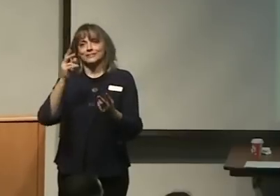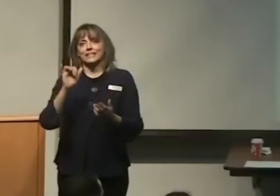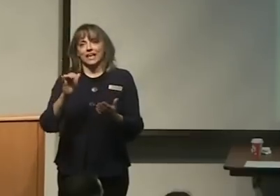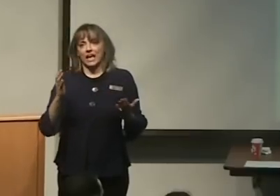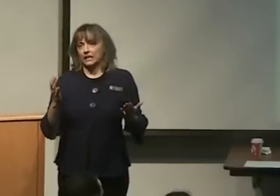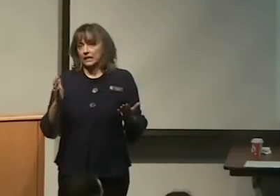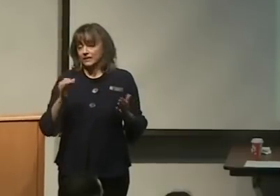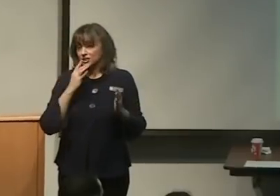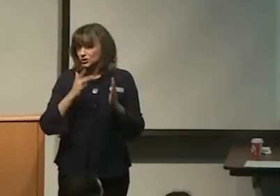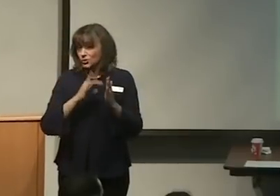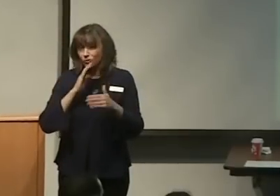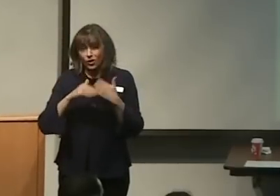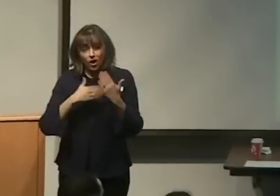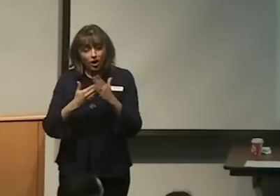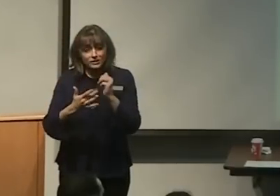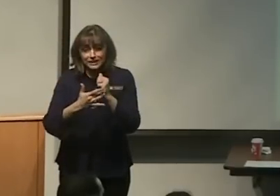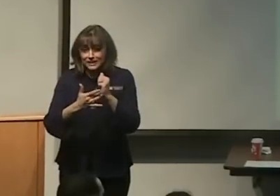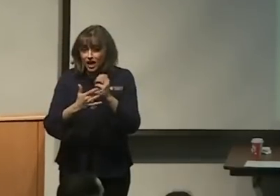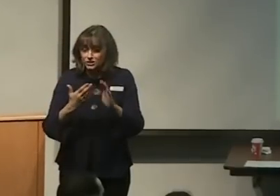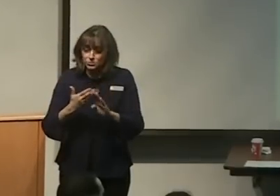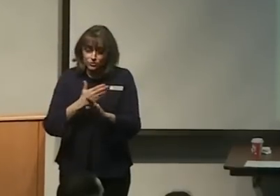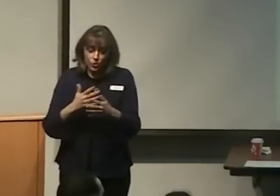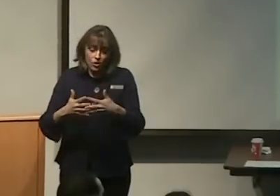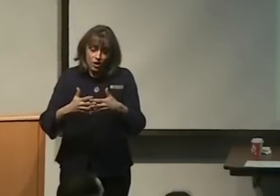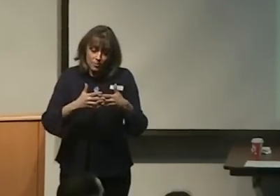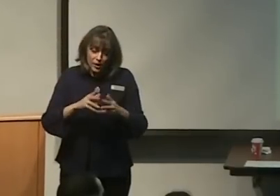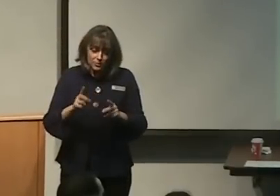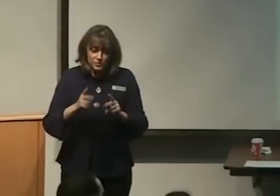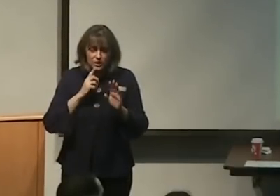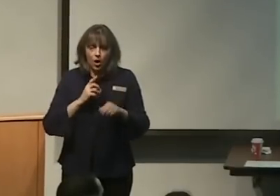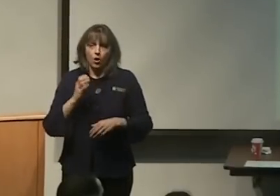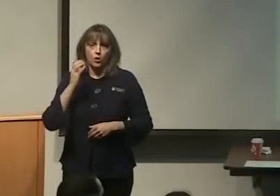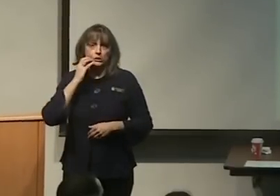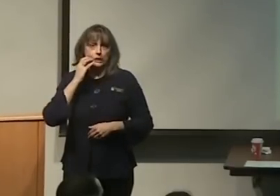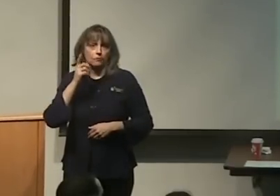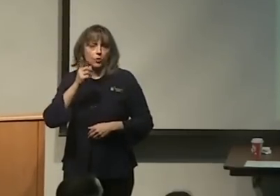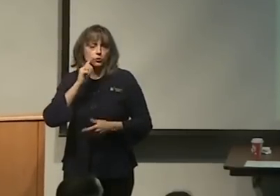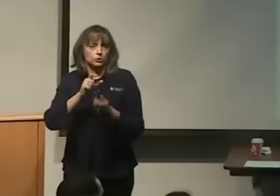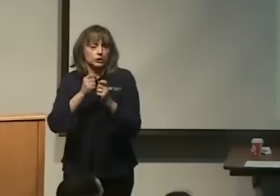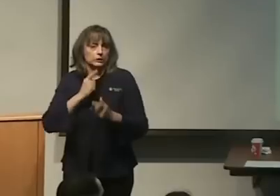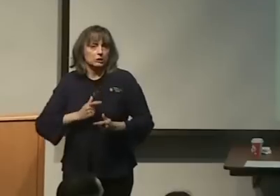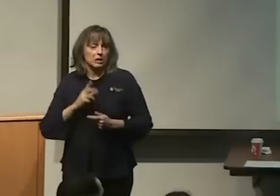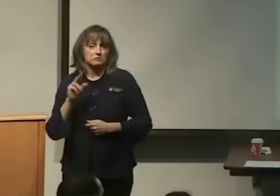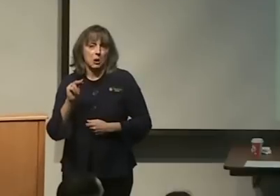Americans were not very good at realizing that cell phones were going to change our lives because we had great land lines.